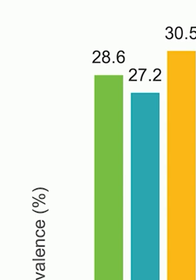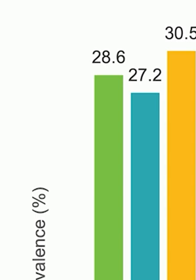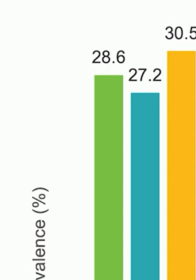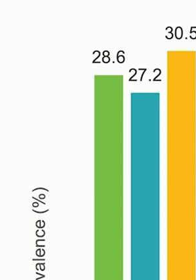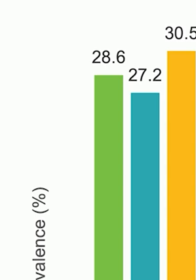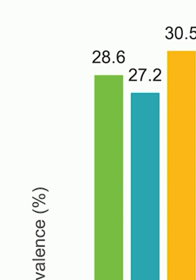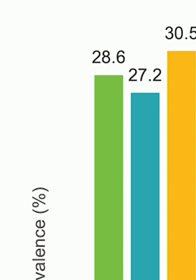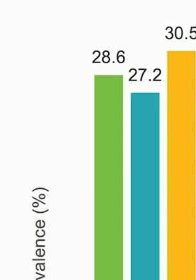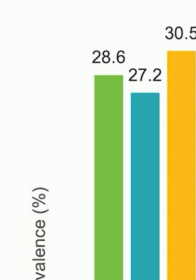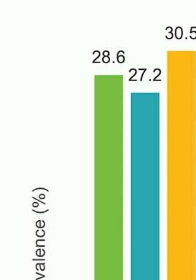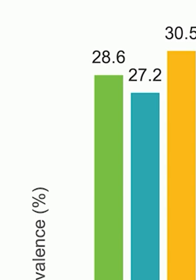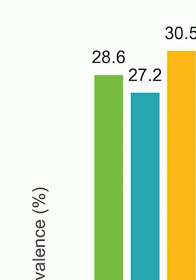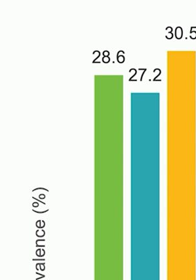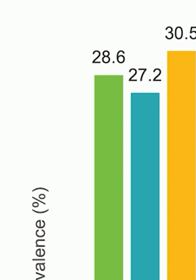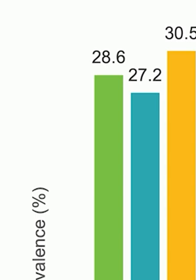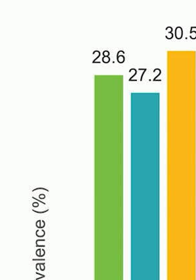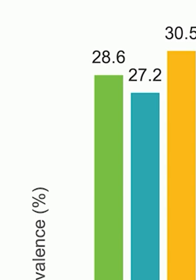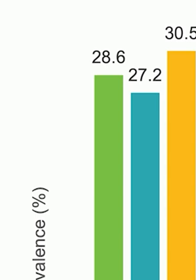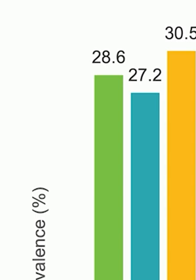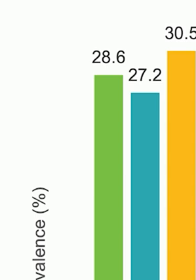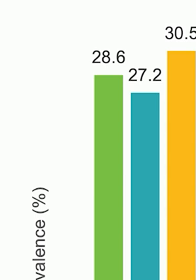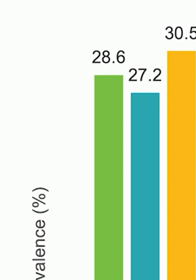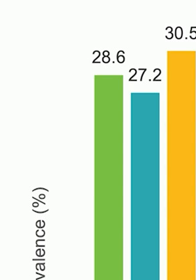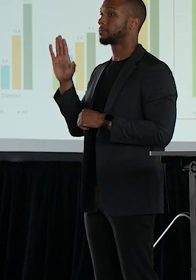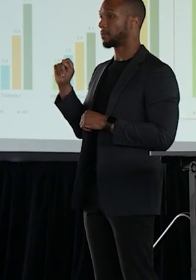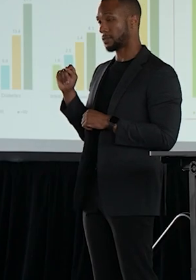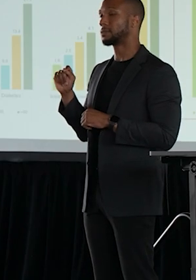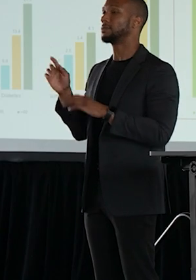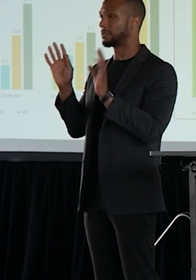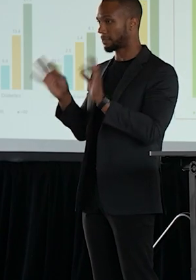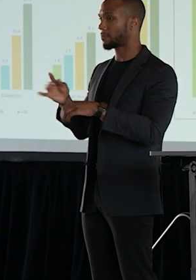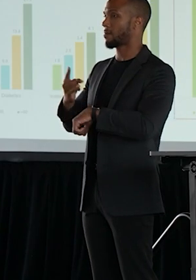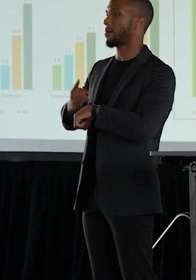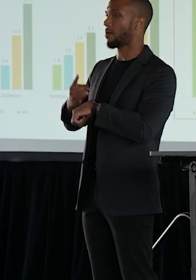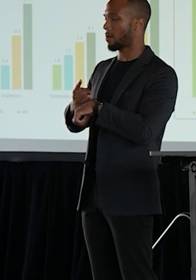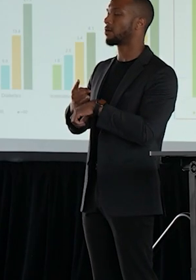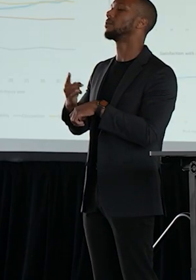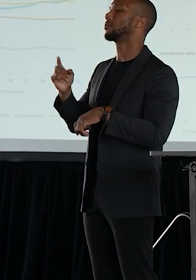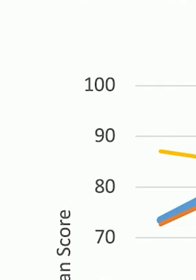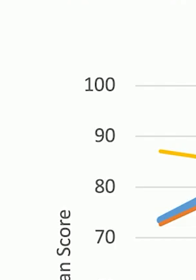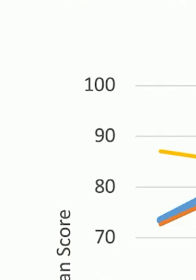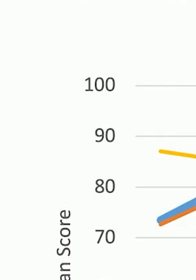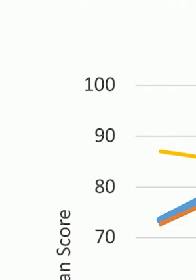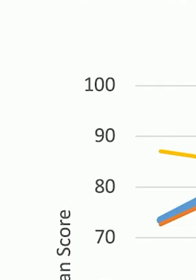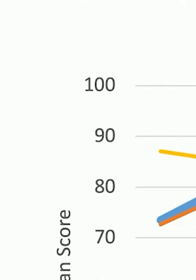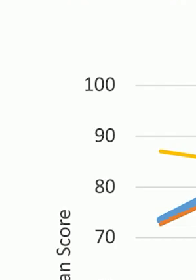you know, and self personal health, but definitely alcohol use disorder is more common in the younger group, but for